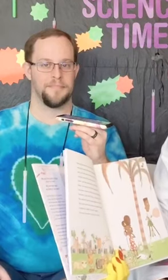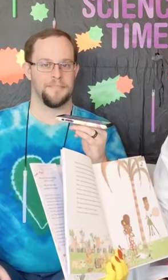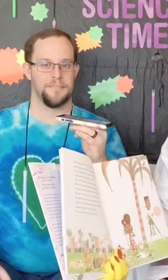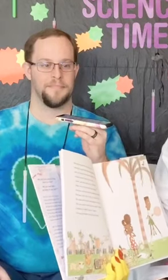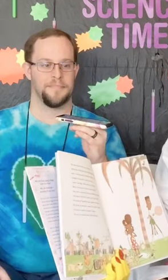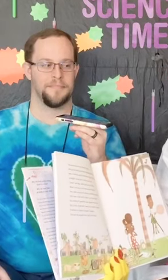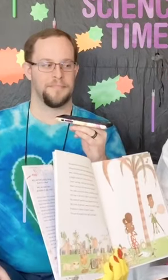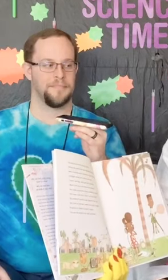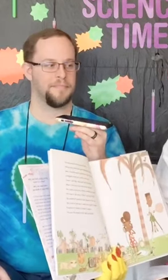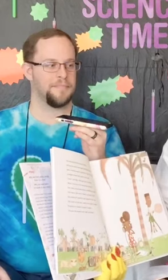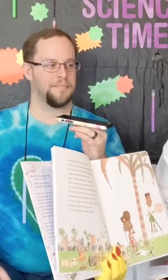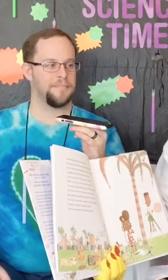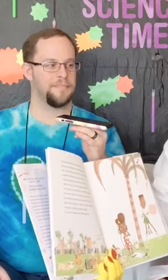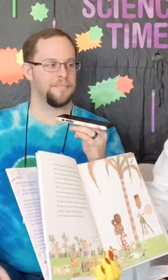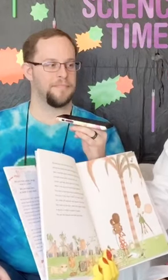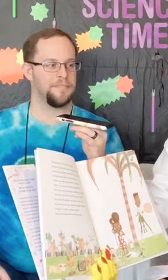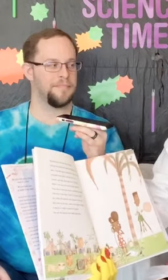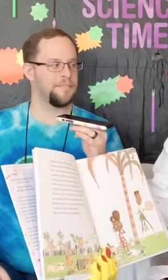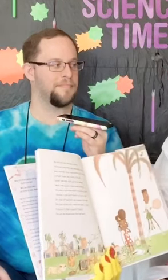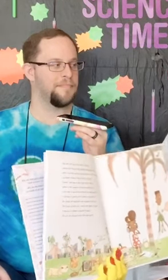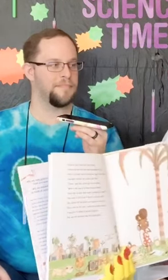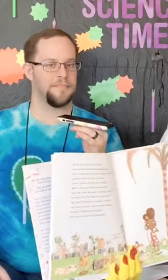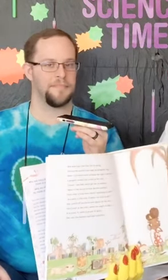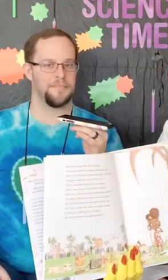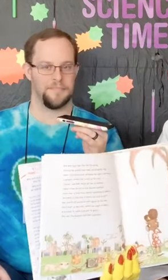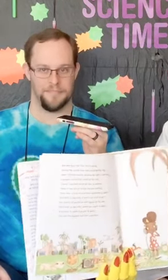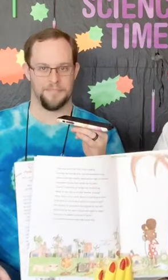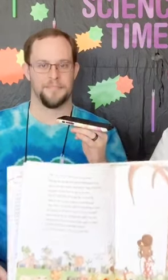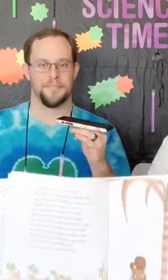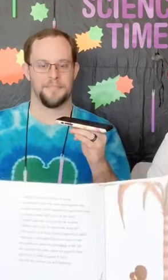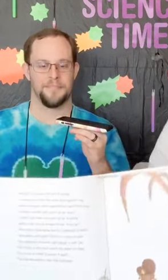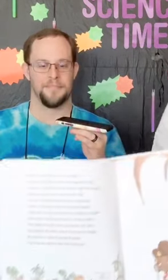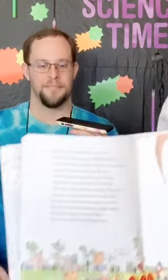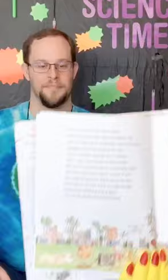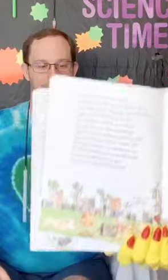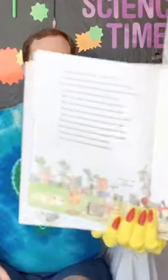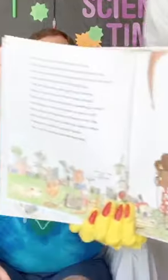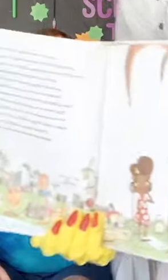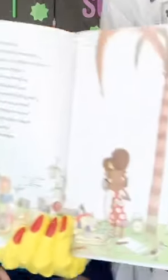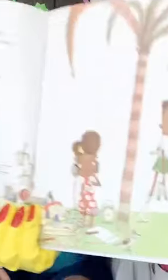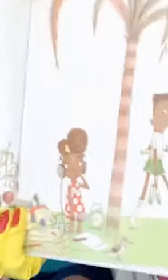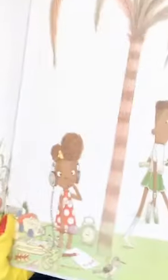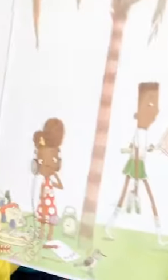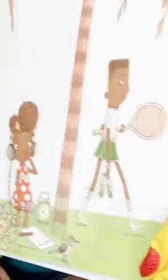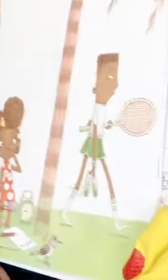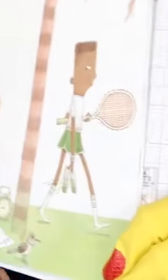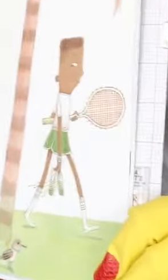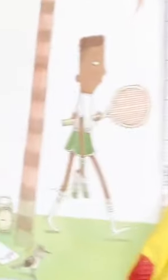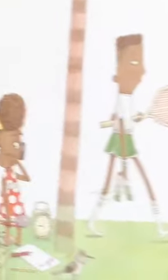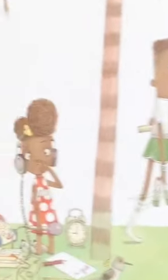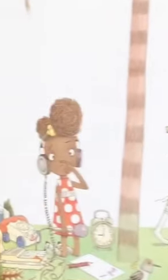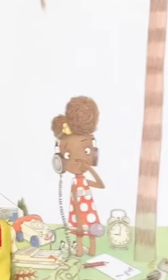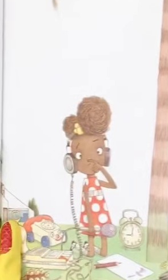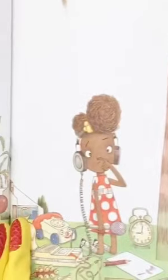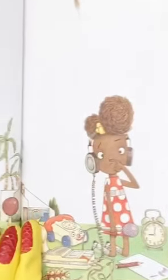This was the moment that Ada loved best,